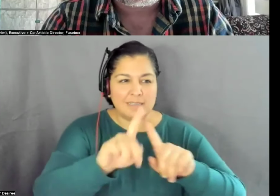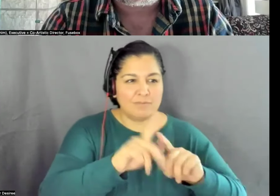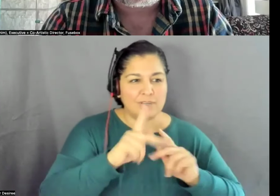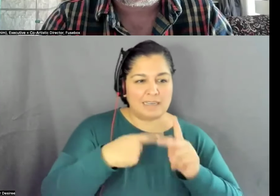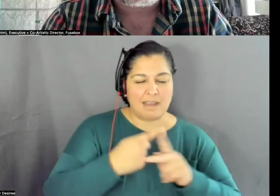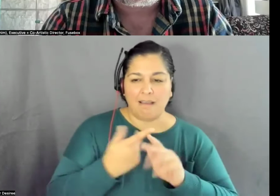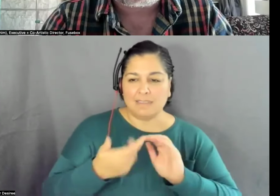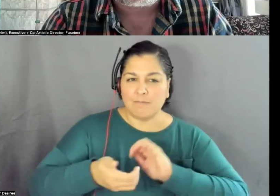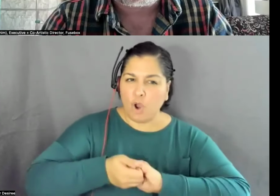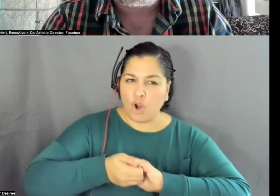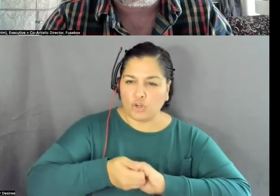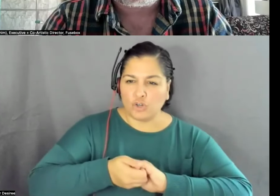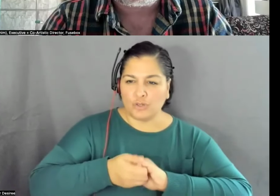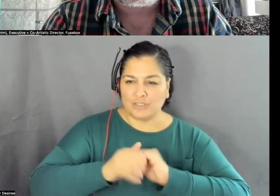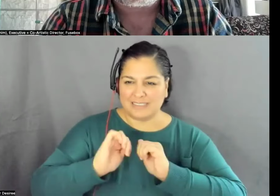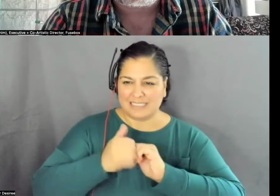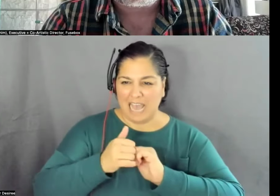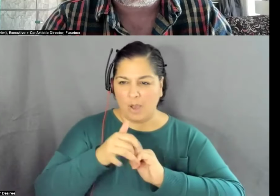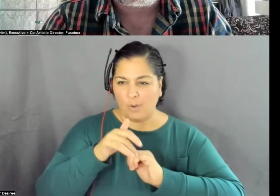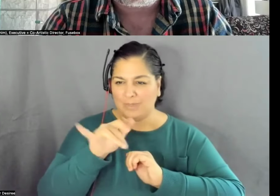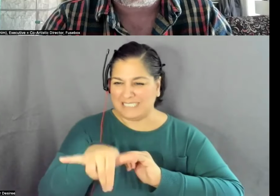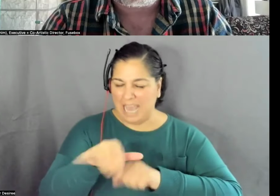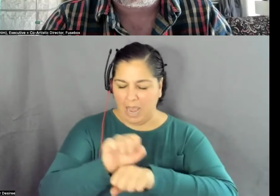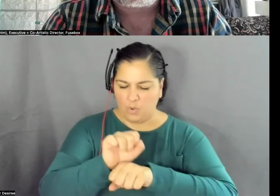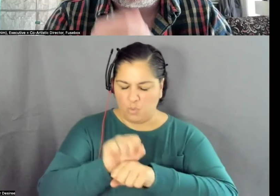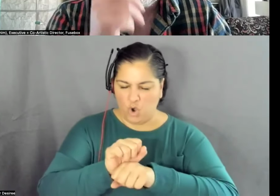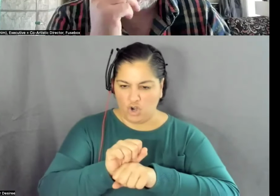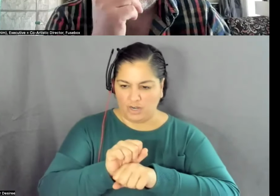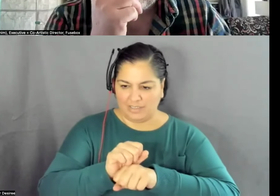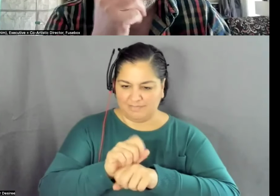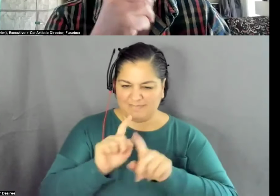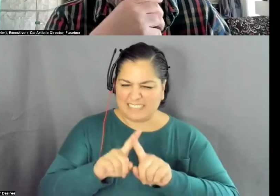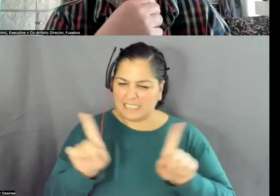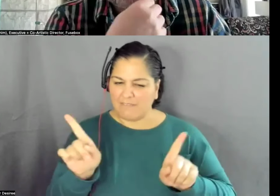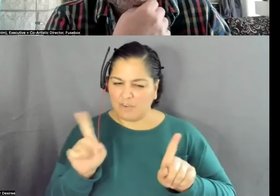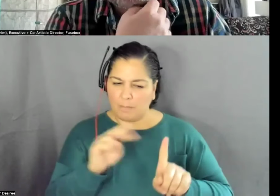you know, differently or the same? Or, you know.